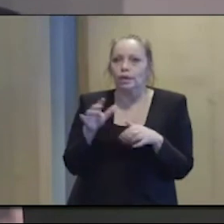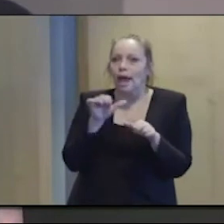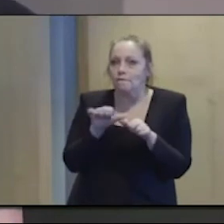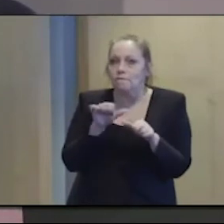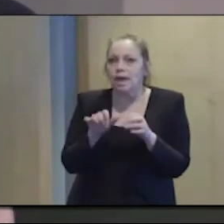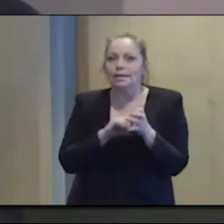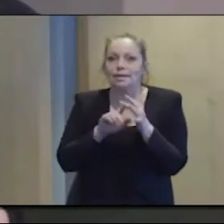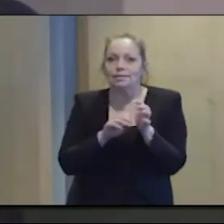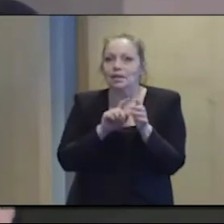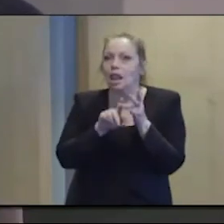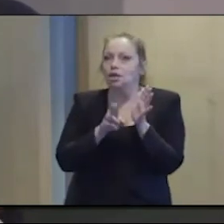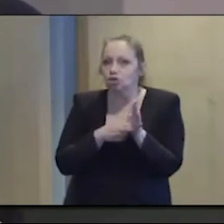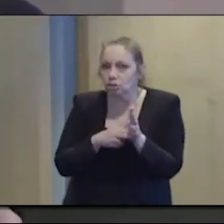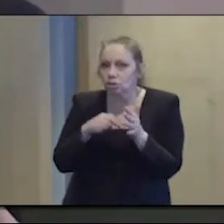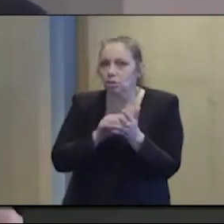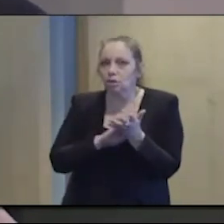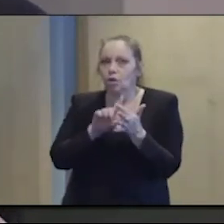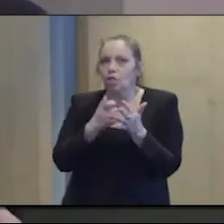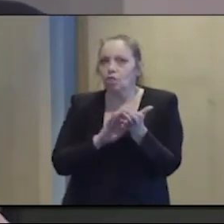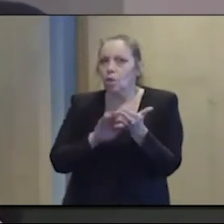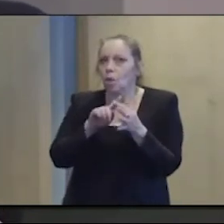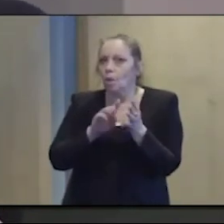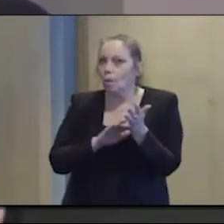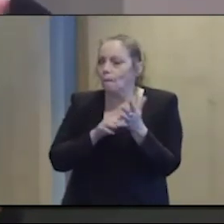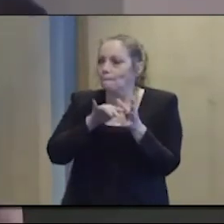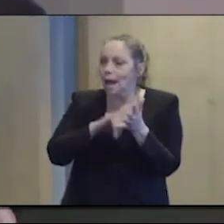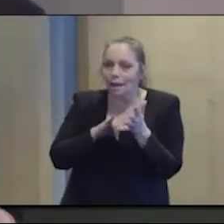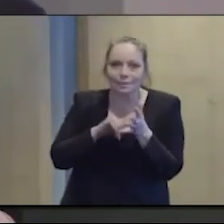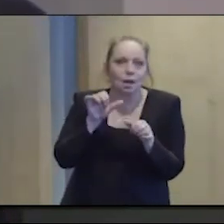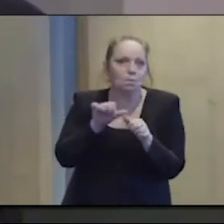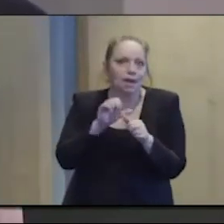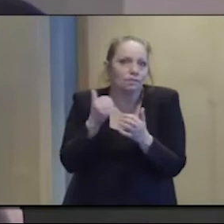thermal mass etc, so we can store heat and cold depending on where you are in Australia you might